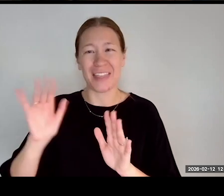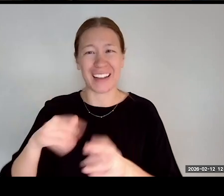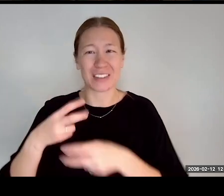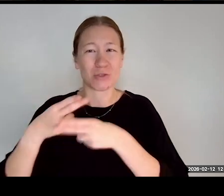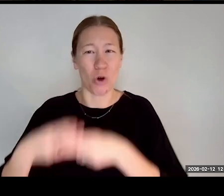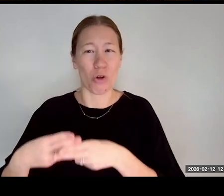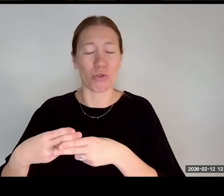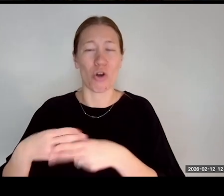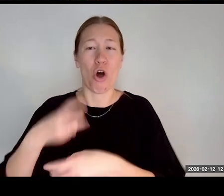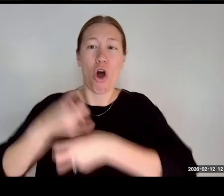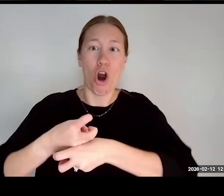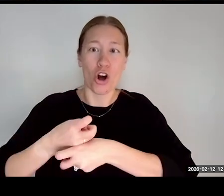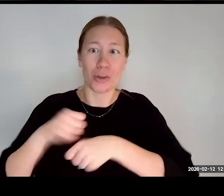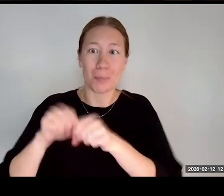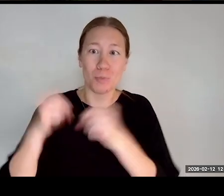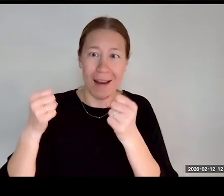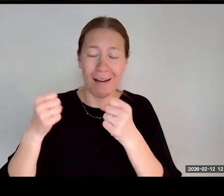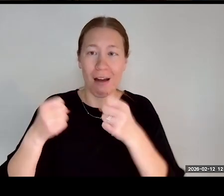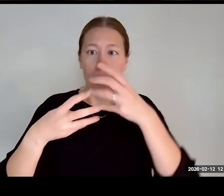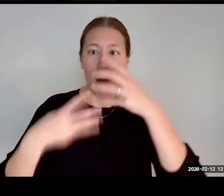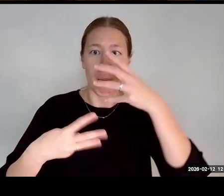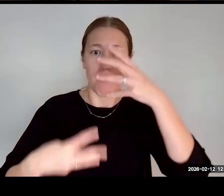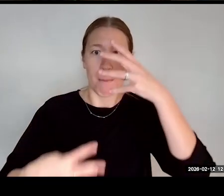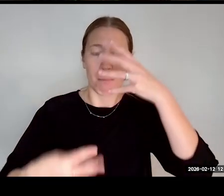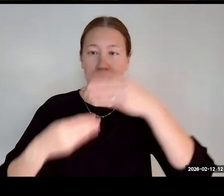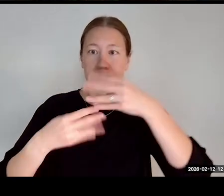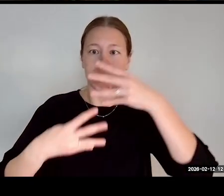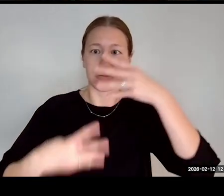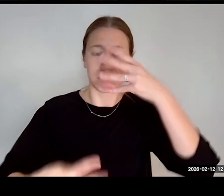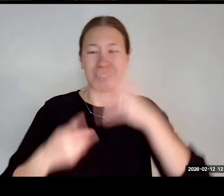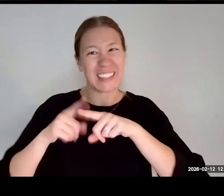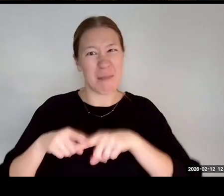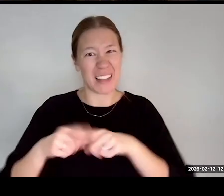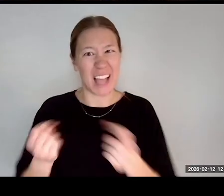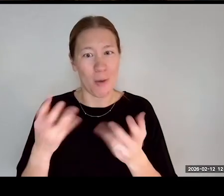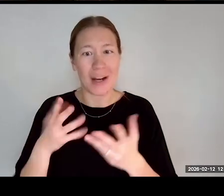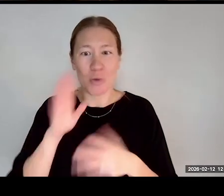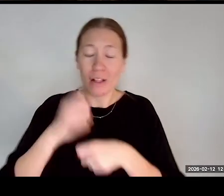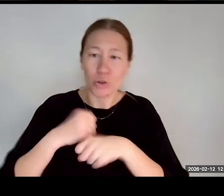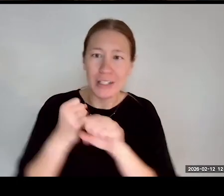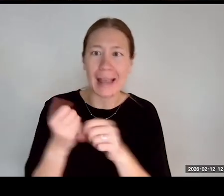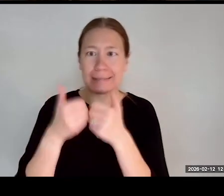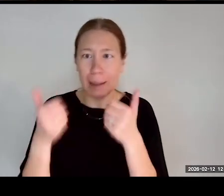and then create two separate lists or maybe three or four, depending on how many hard breaks you put in between items. Again, that's really confusing